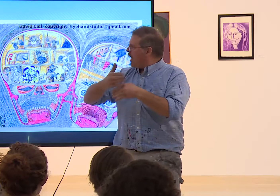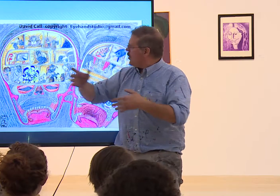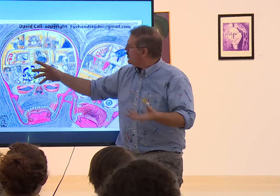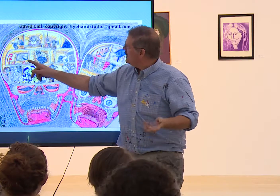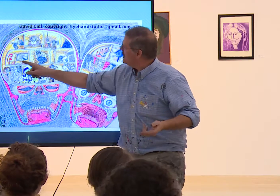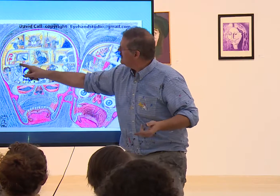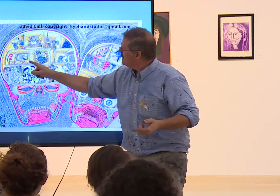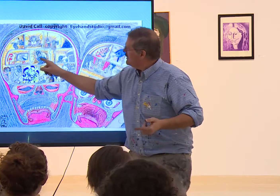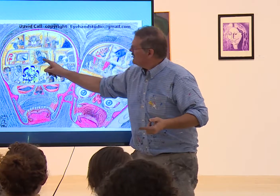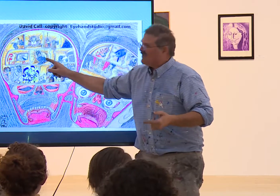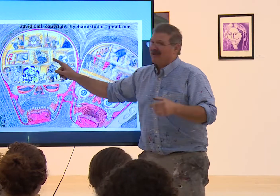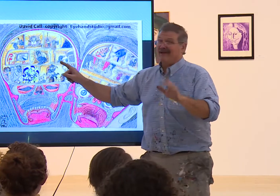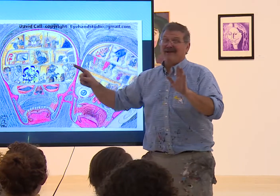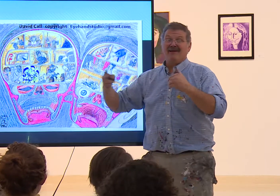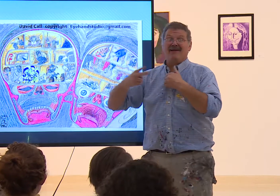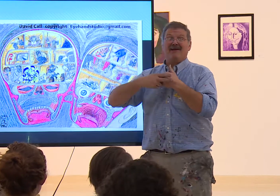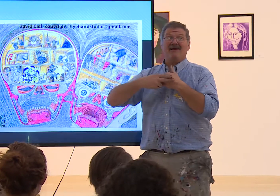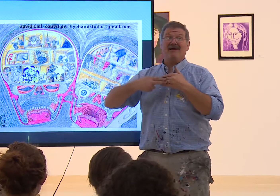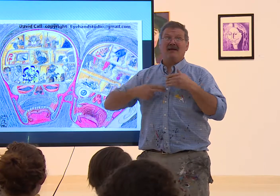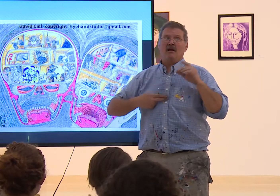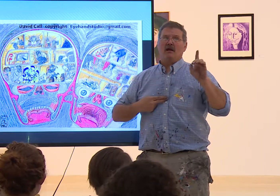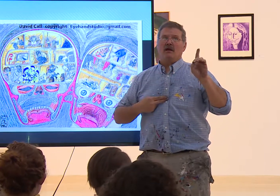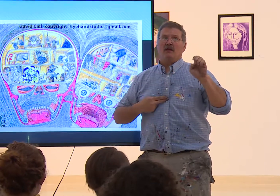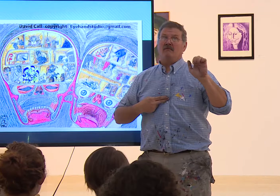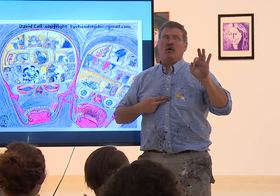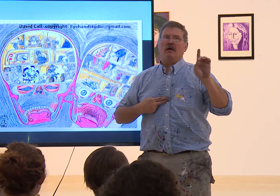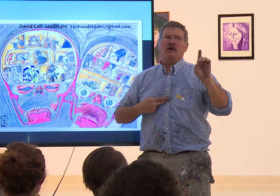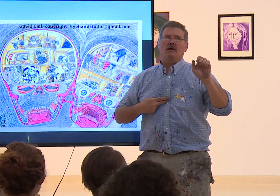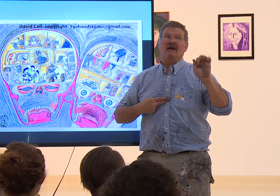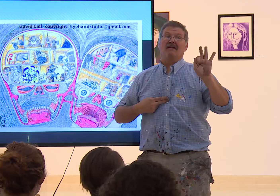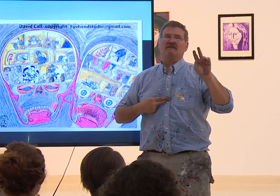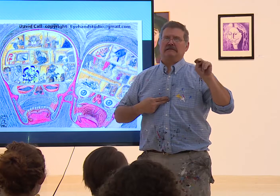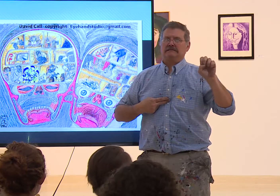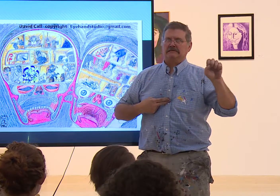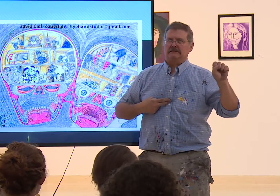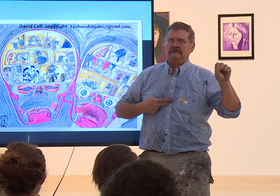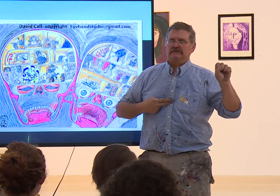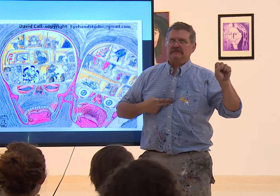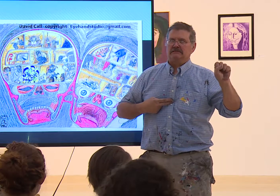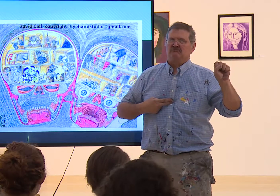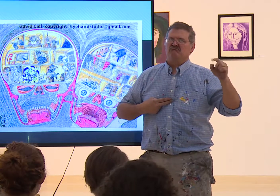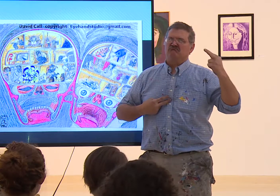the idea of making loud noises, people being able to hear them and not wanting to hear them,